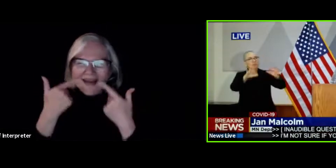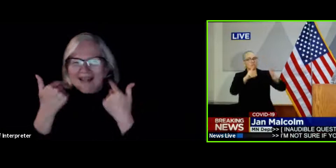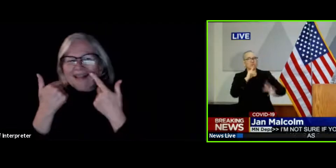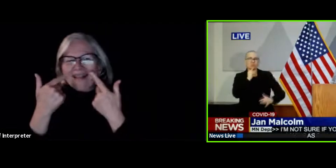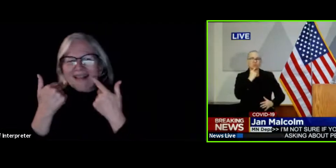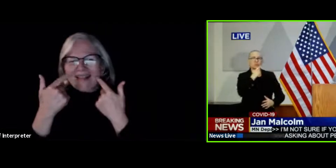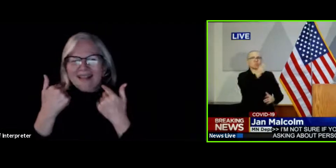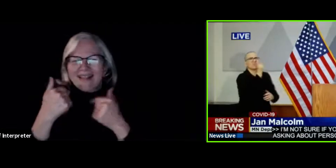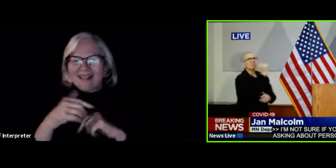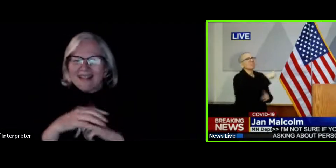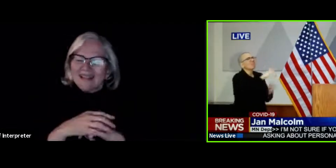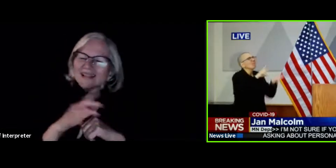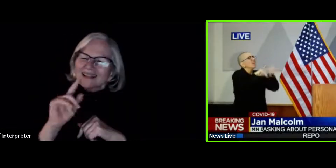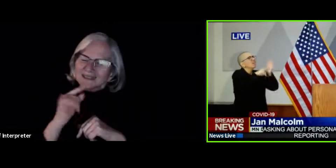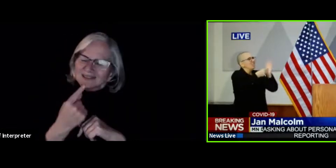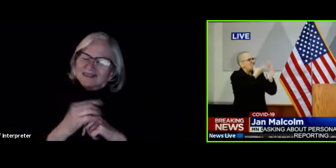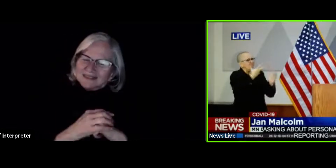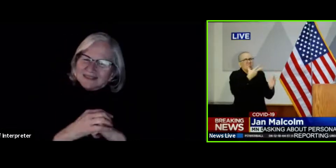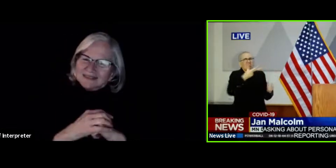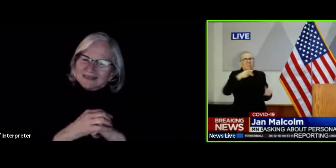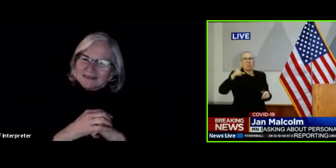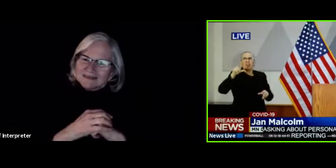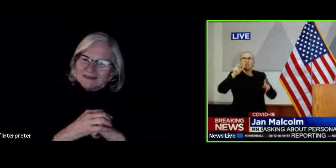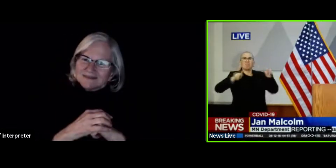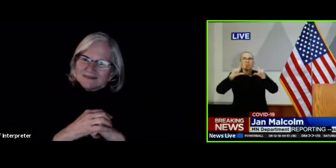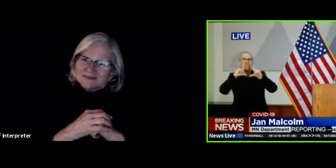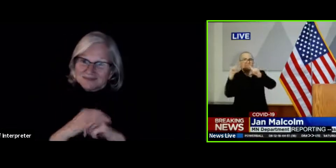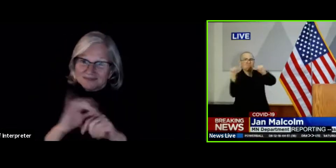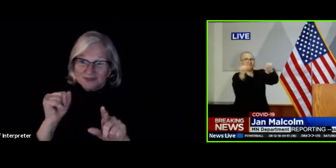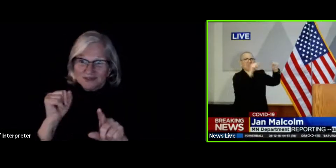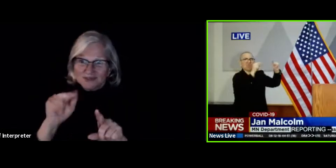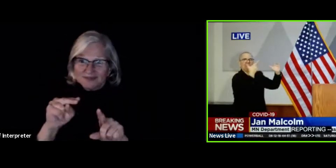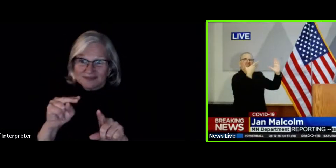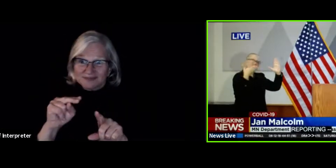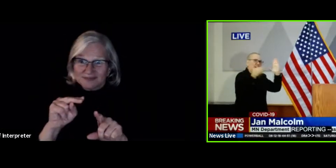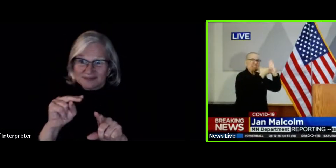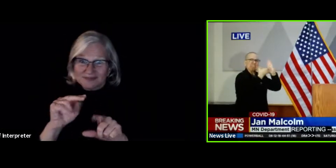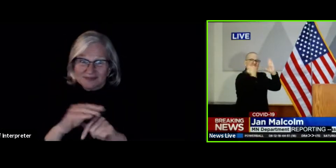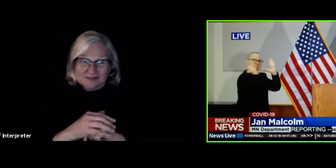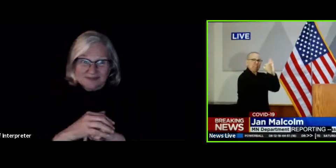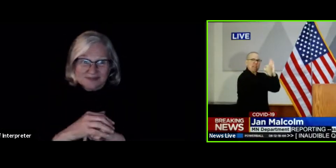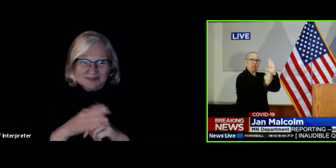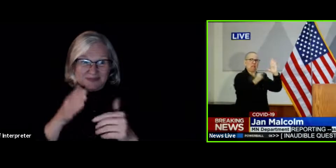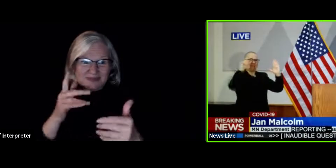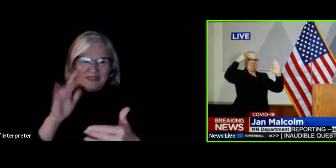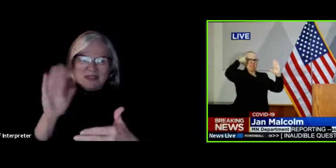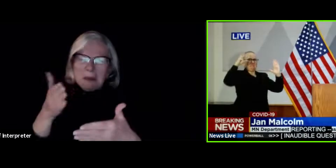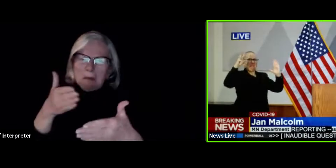JUST IN GENERAL, WHY... DO YOU KNOW NOT TO BE TRUE?